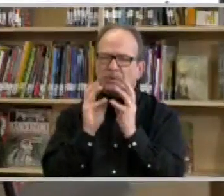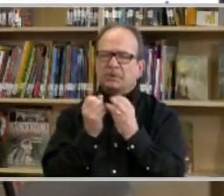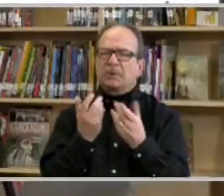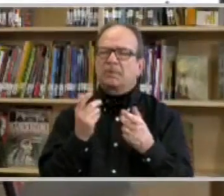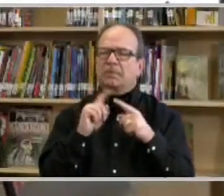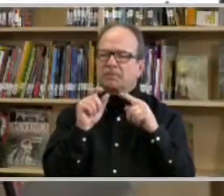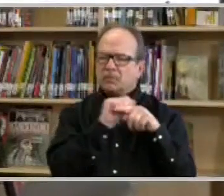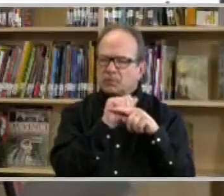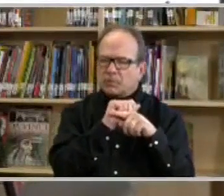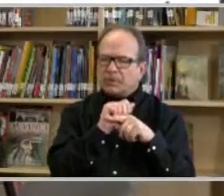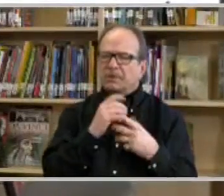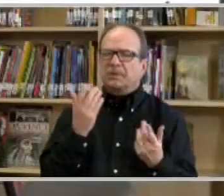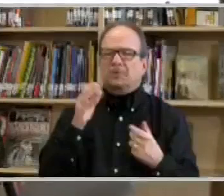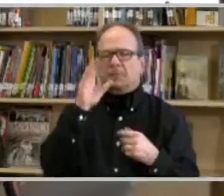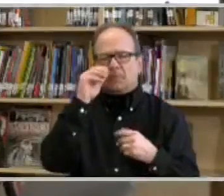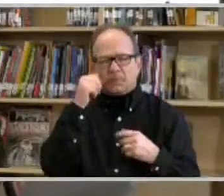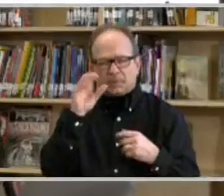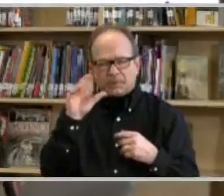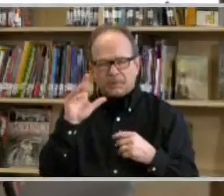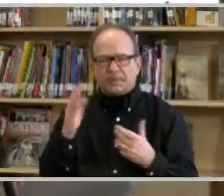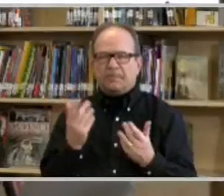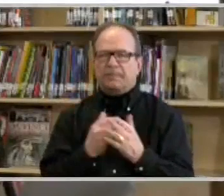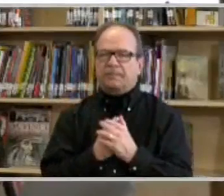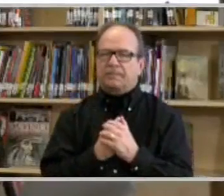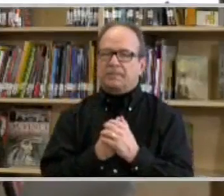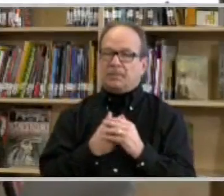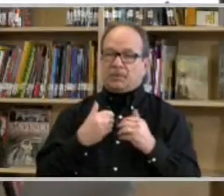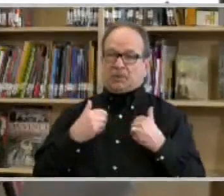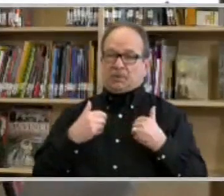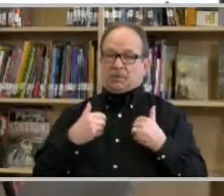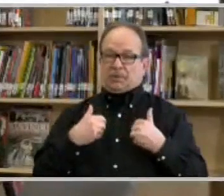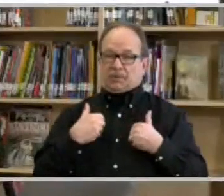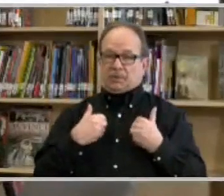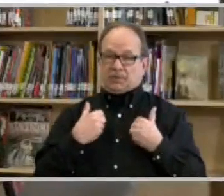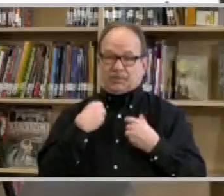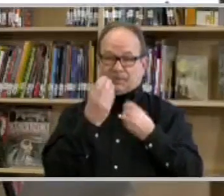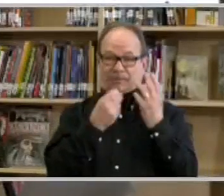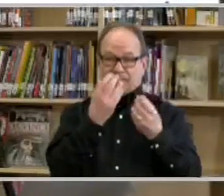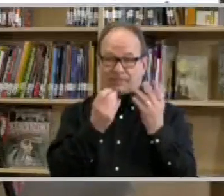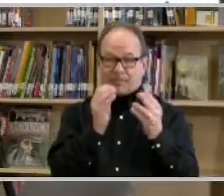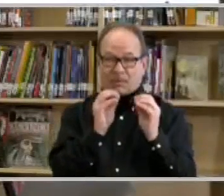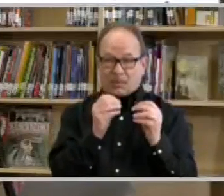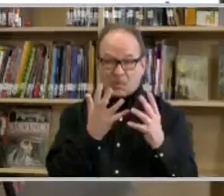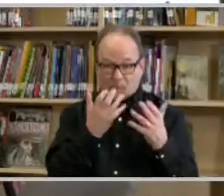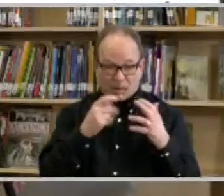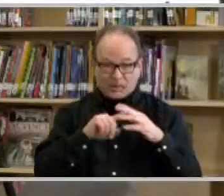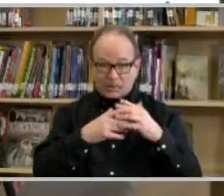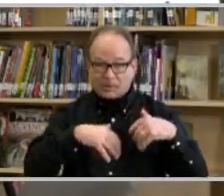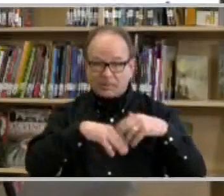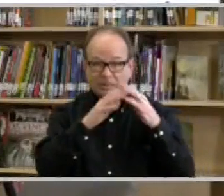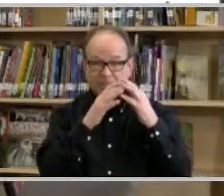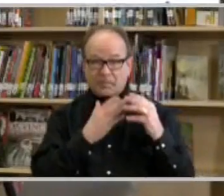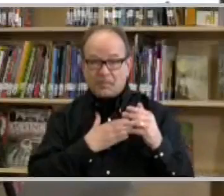THAT CAN BE BASED IN A REC CENTER AND BOYS AND GIRLS CLUB. GIVE YOUTH THE RESOURCES NEEDED